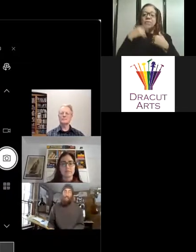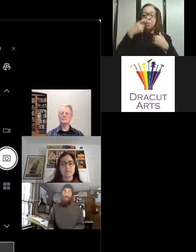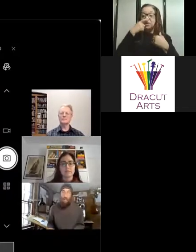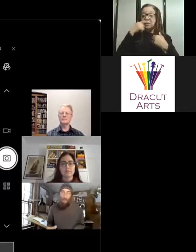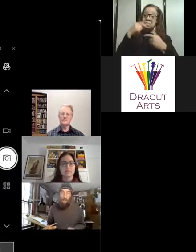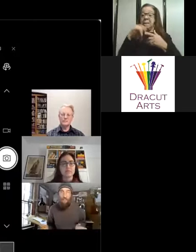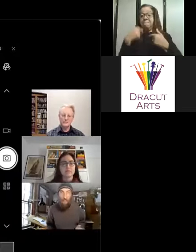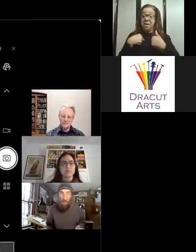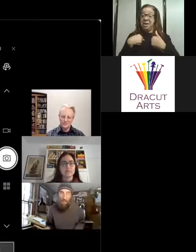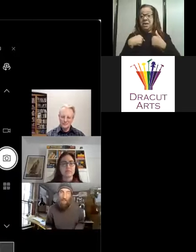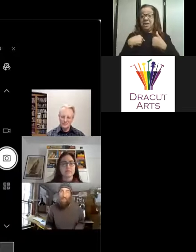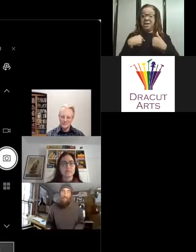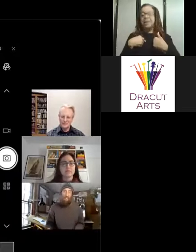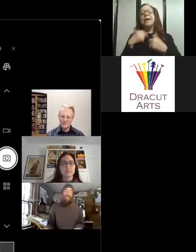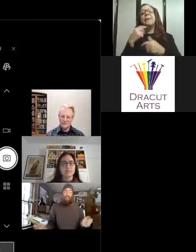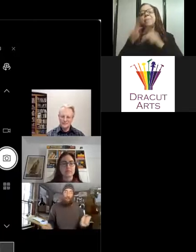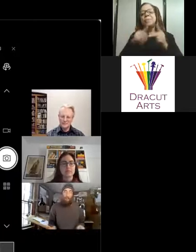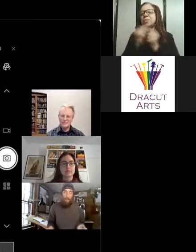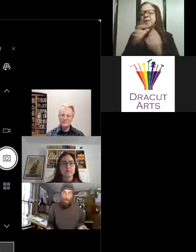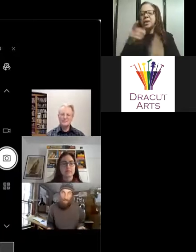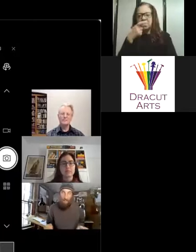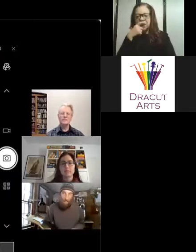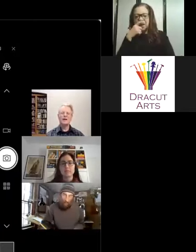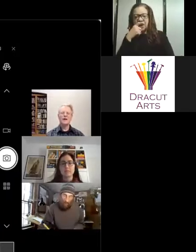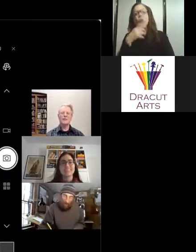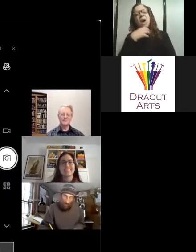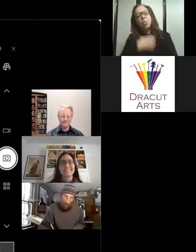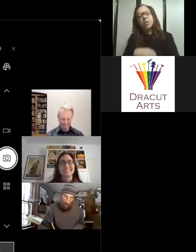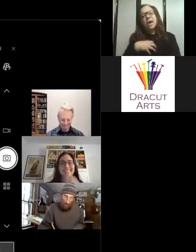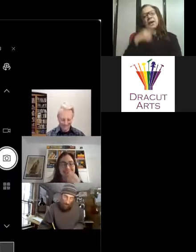And everybody who *doesn't* have a mustache says, I wish I had a mustache like that! But